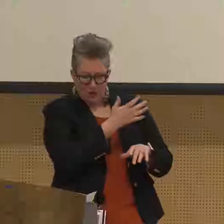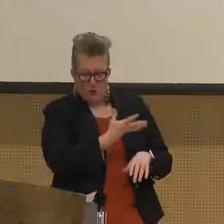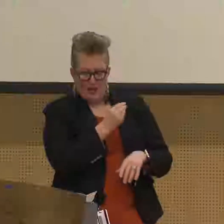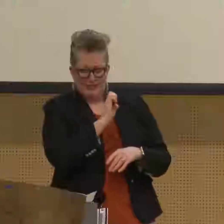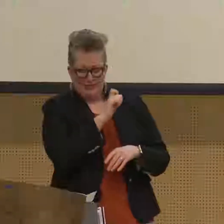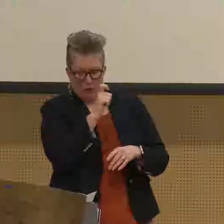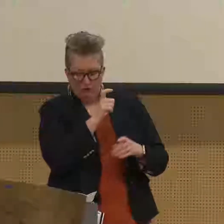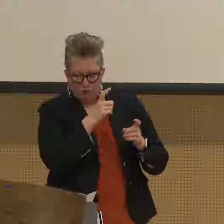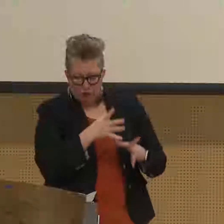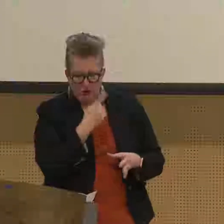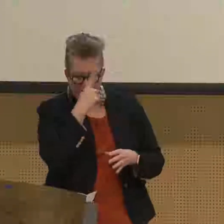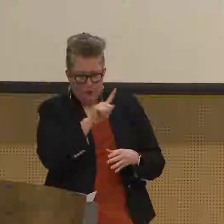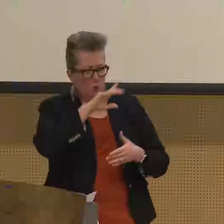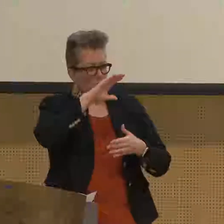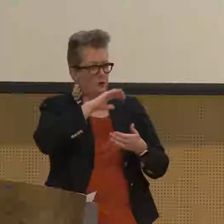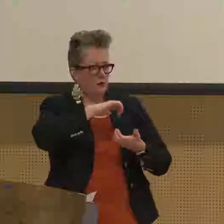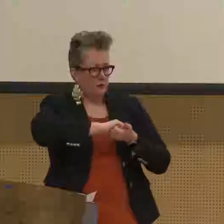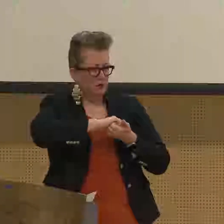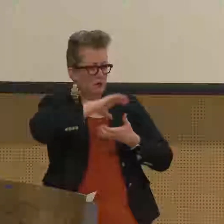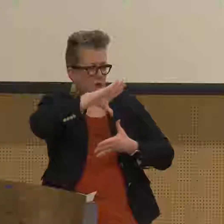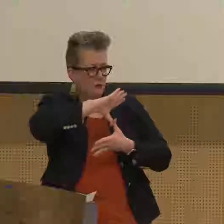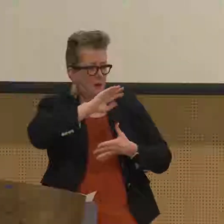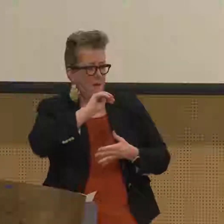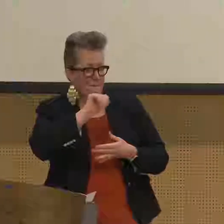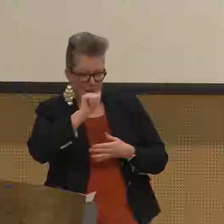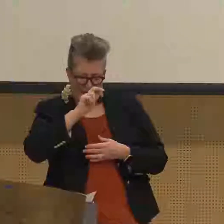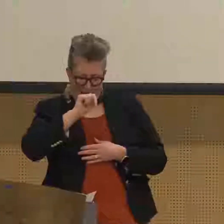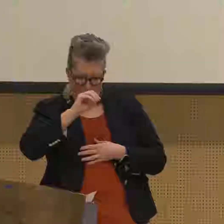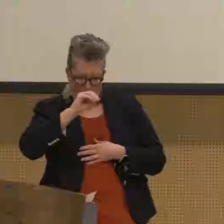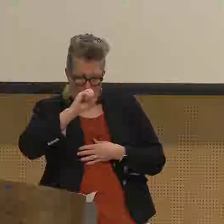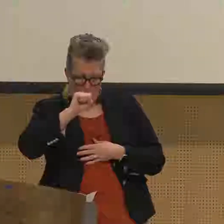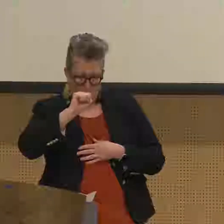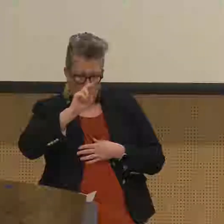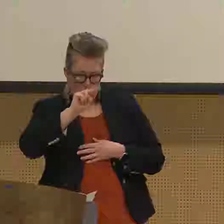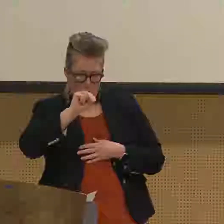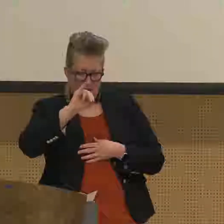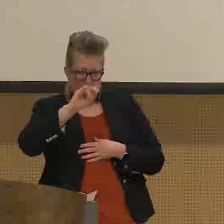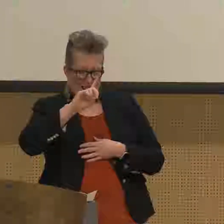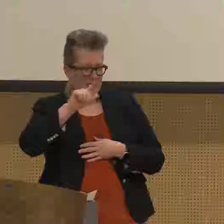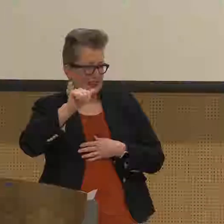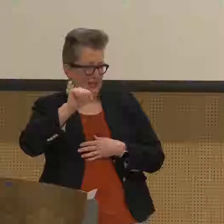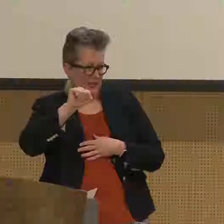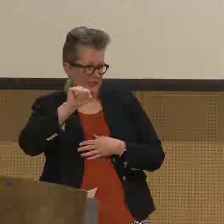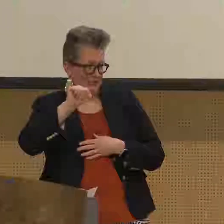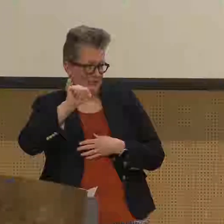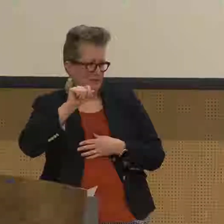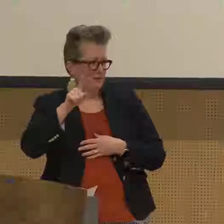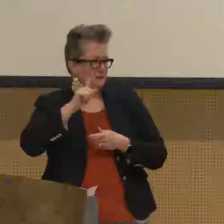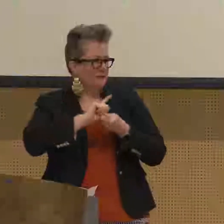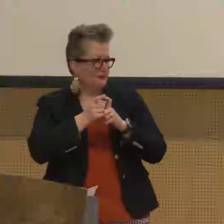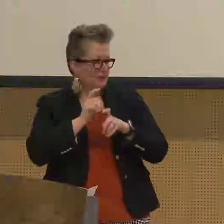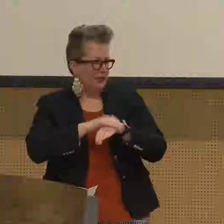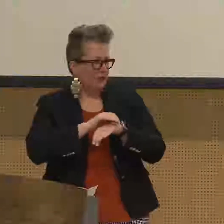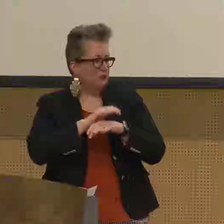and she also founded--or she's a founding executive director for Manos Unidas,